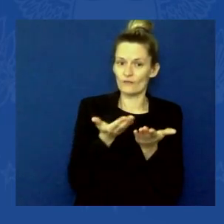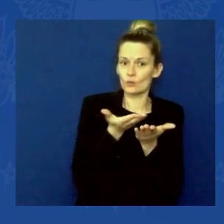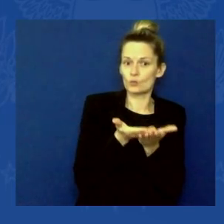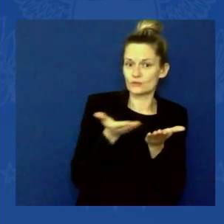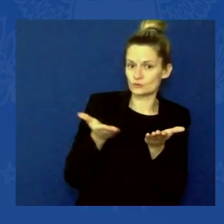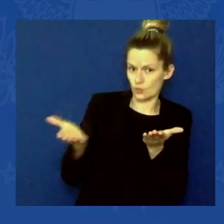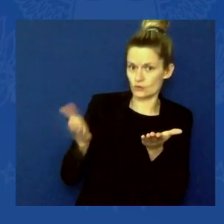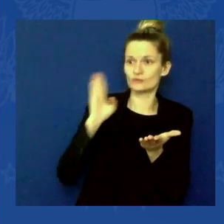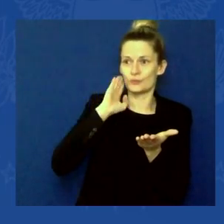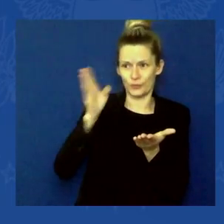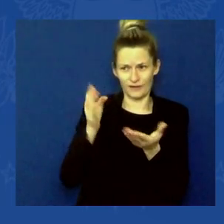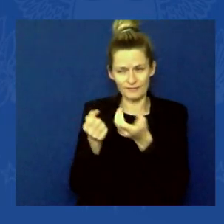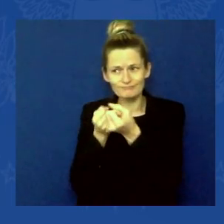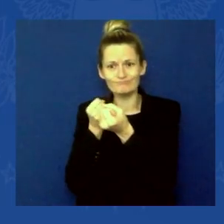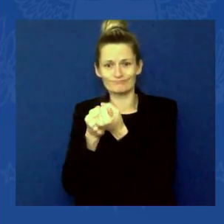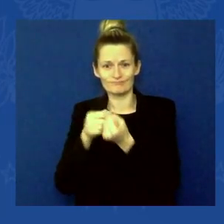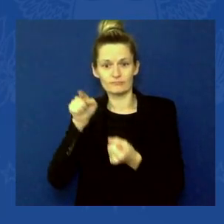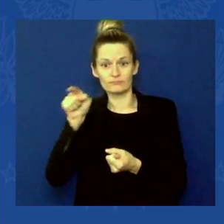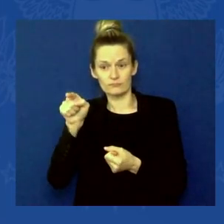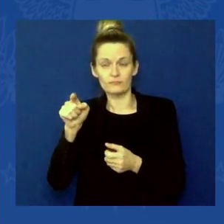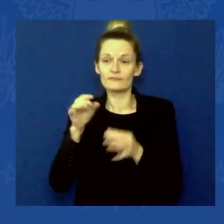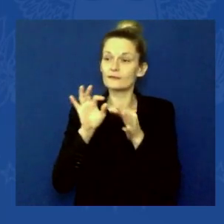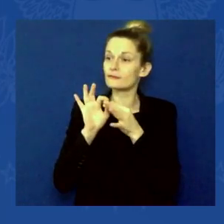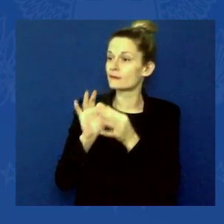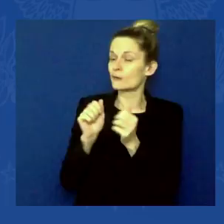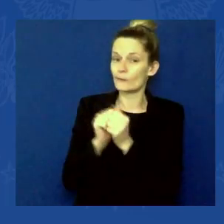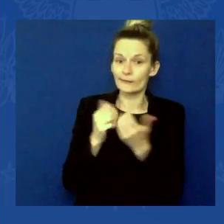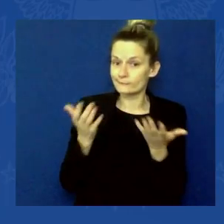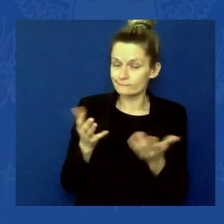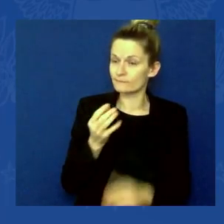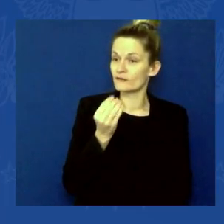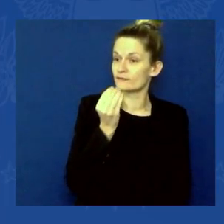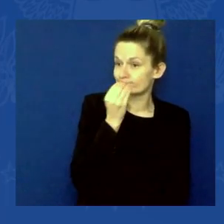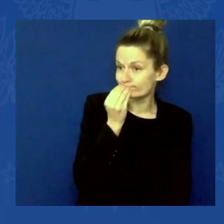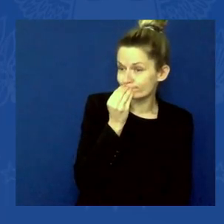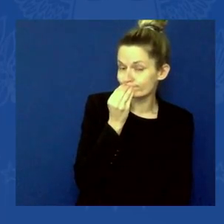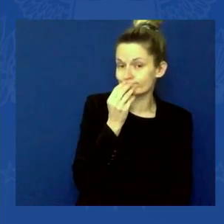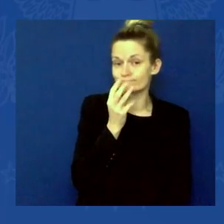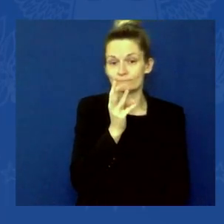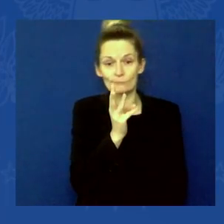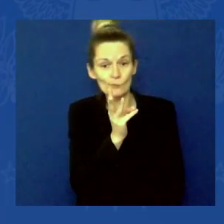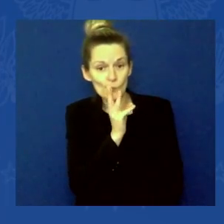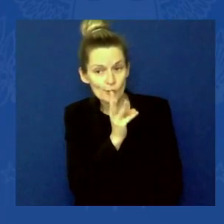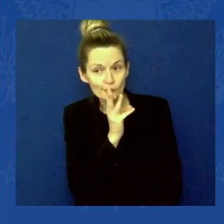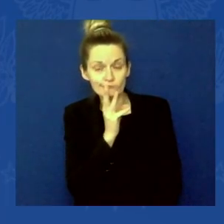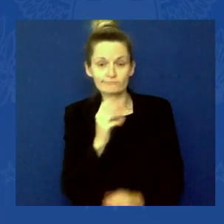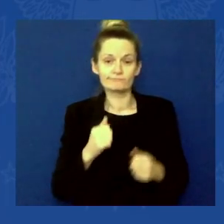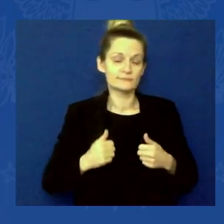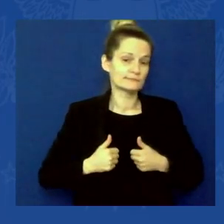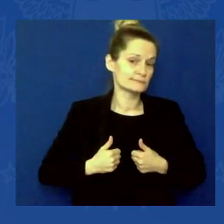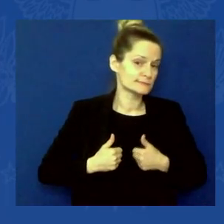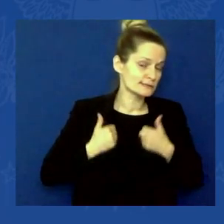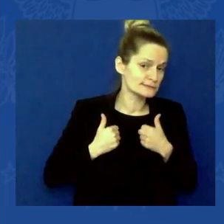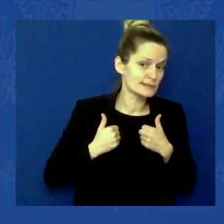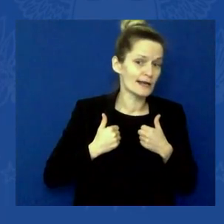and lifesaving communications equipment, as well as generators. In close cooperation with the electrical sector,